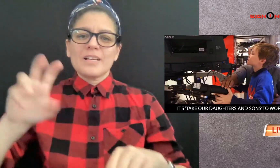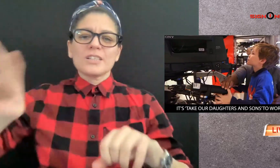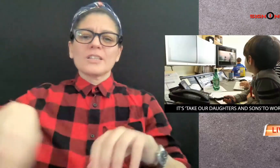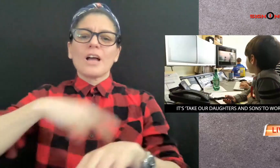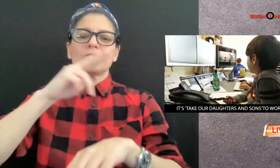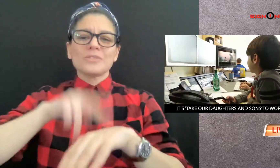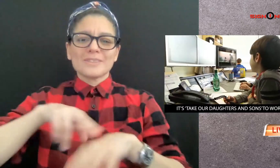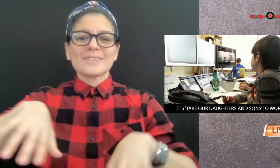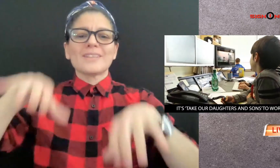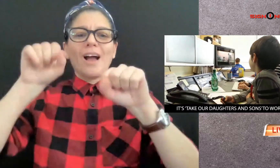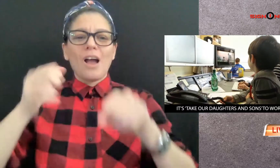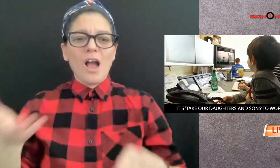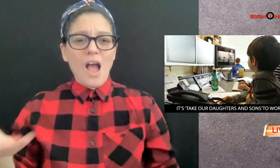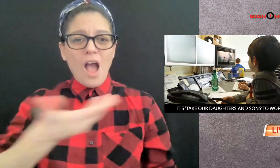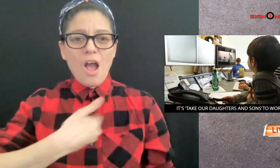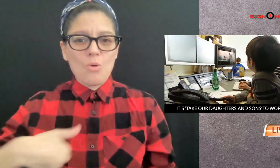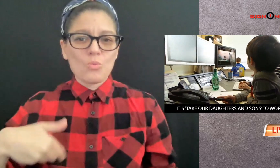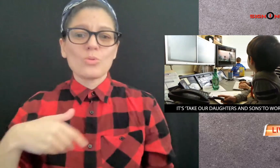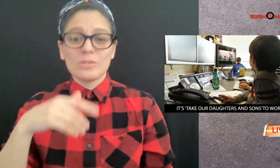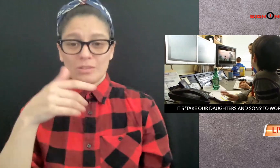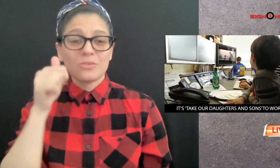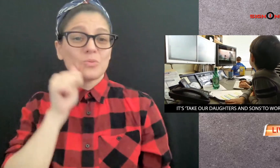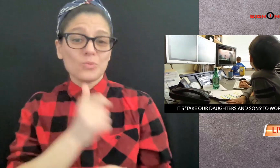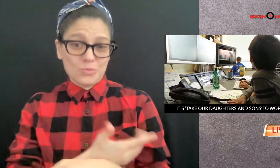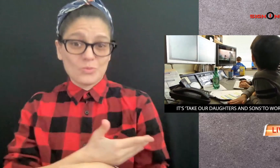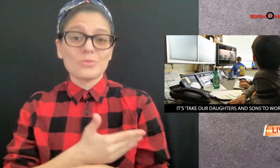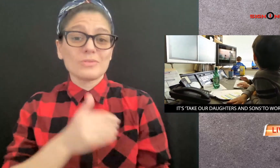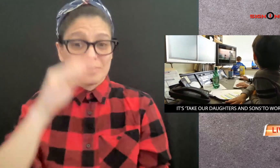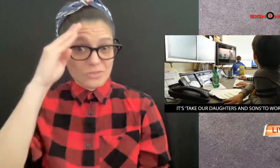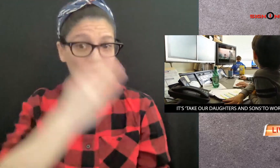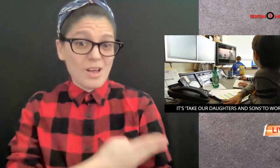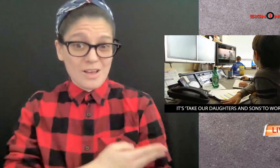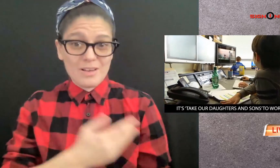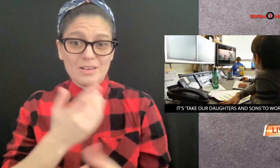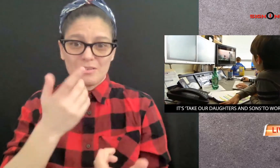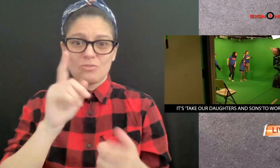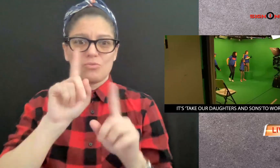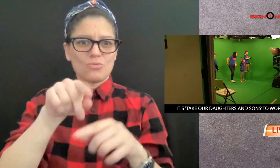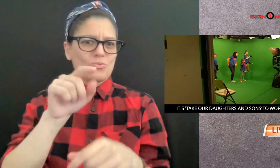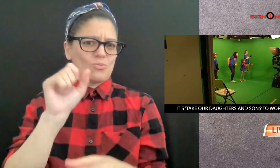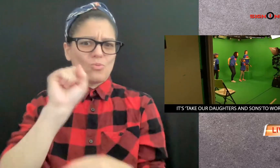today Thursday is national take your daughters and sons to work day